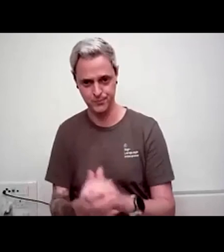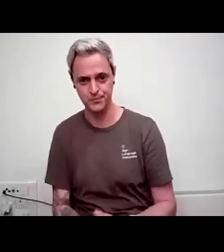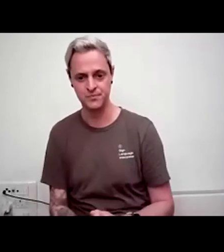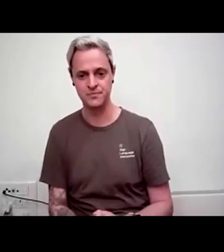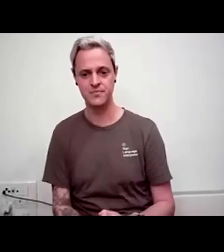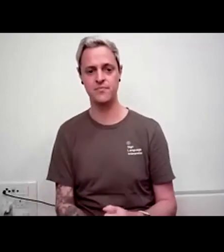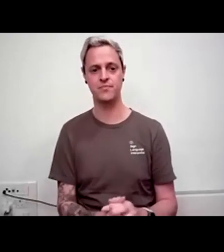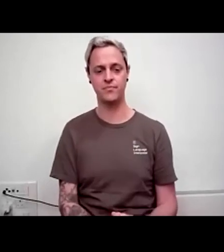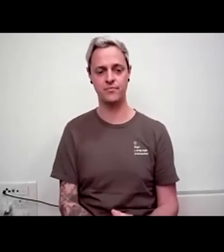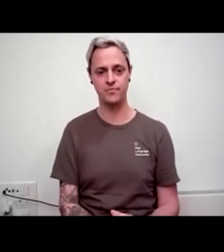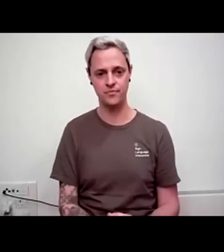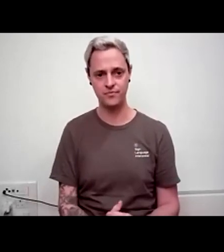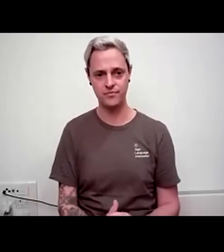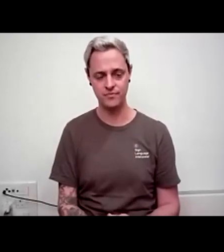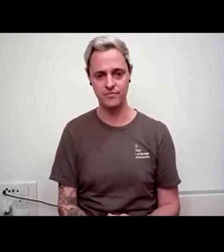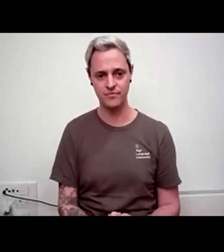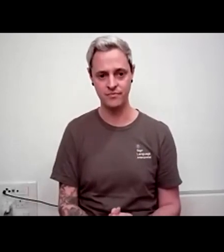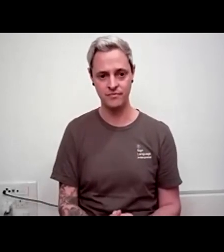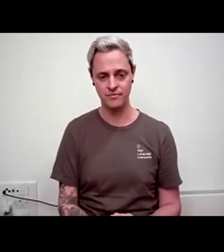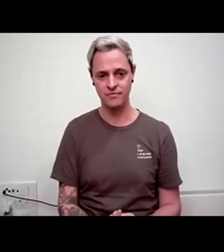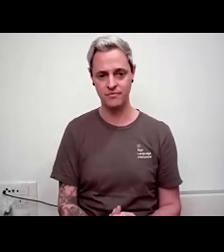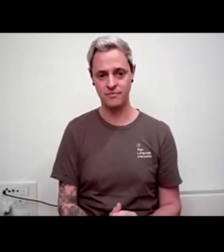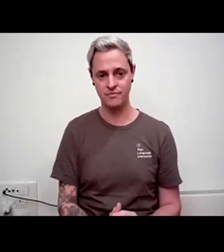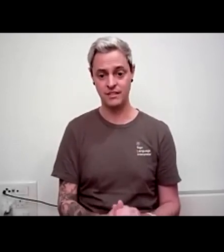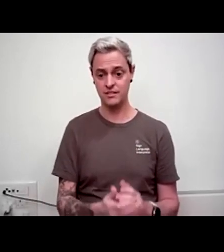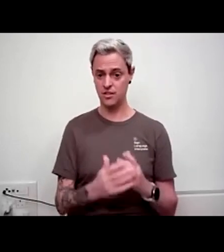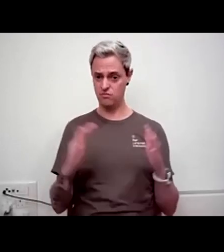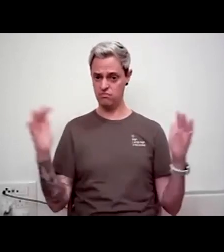I began this way and draw attention to the social space and activity of the praising human